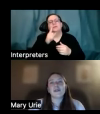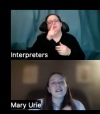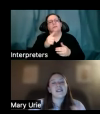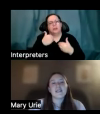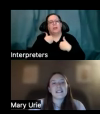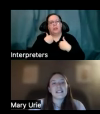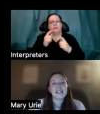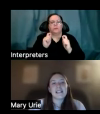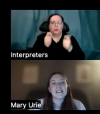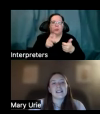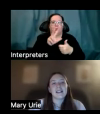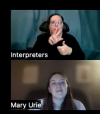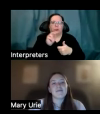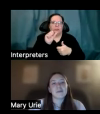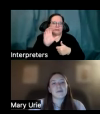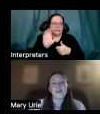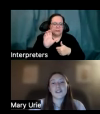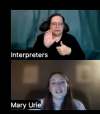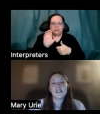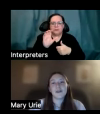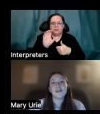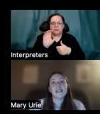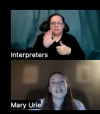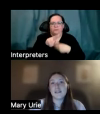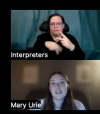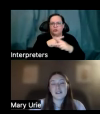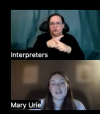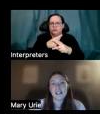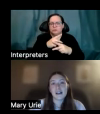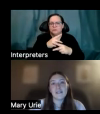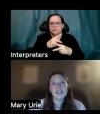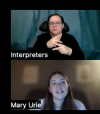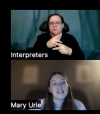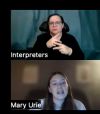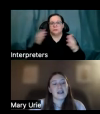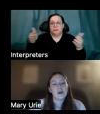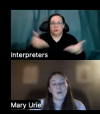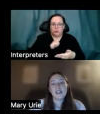quick 32nd version where you can introduce yourself. They what